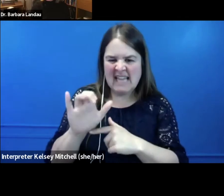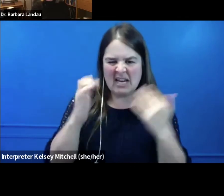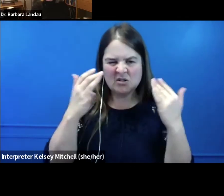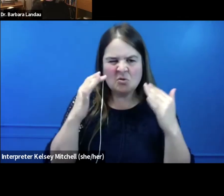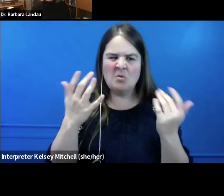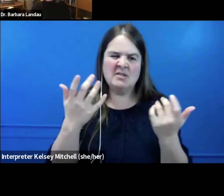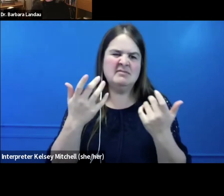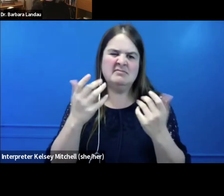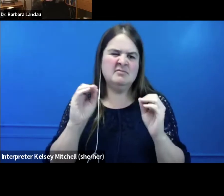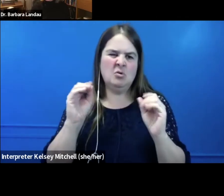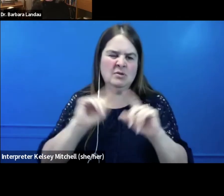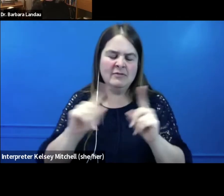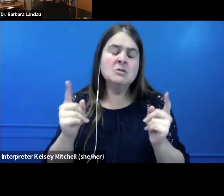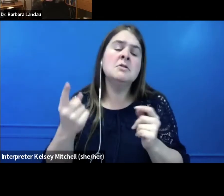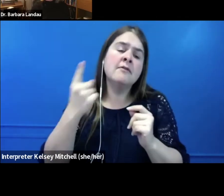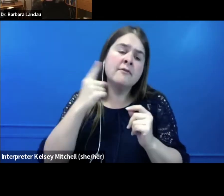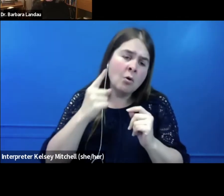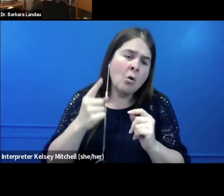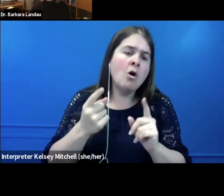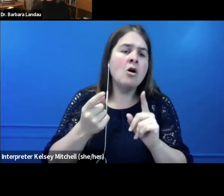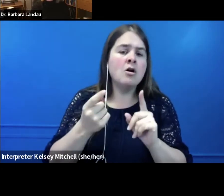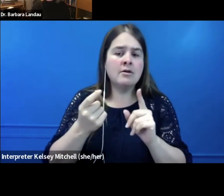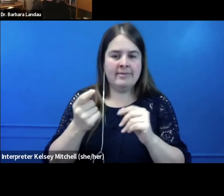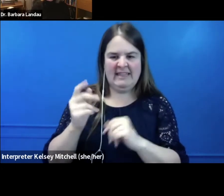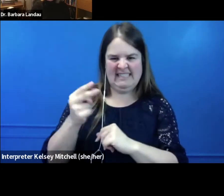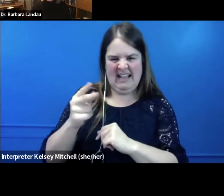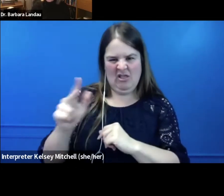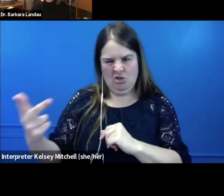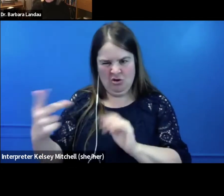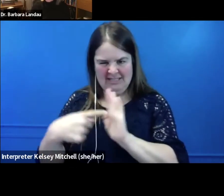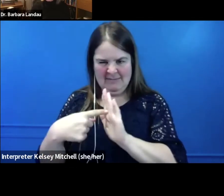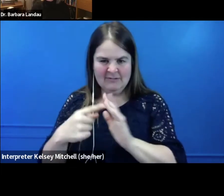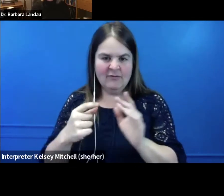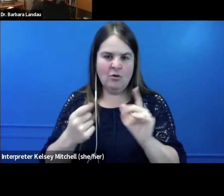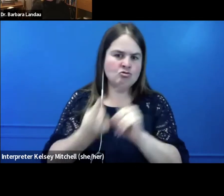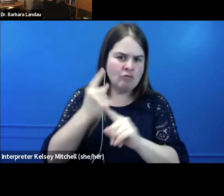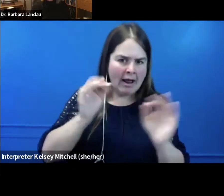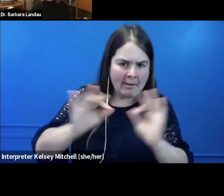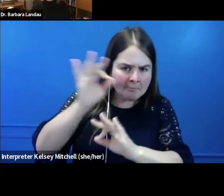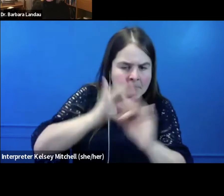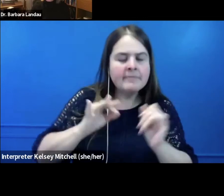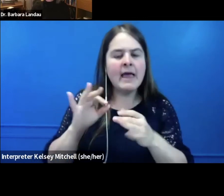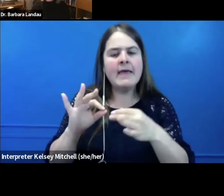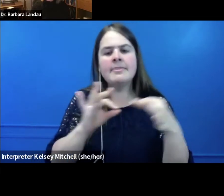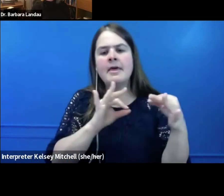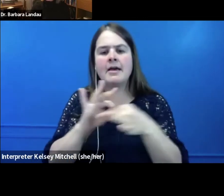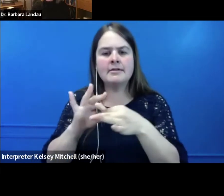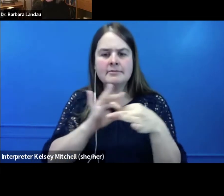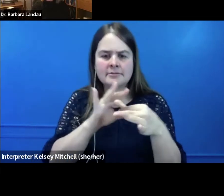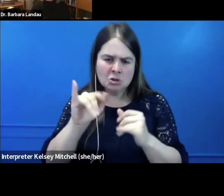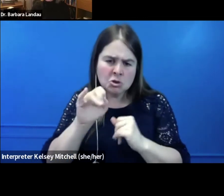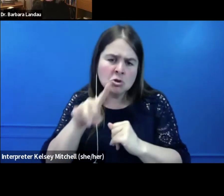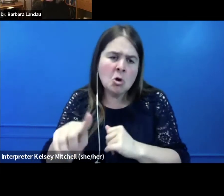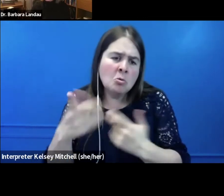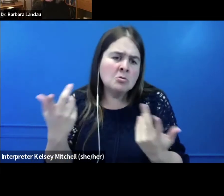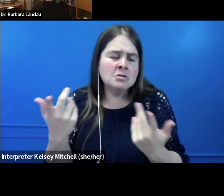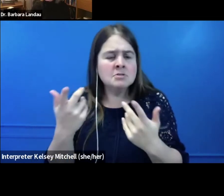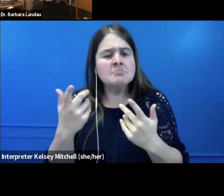difference for the random and the yoke noise but again the william syndrome individuals are more similar to the